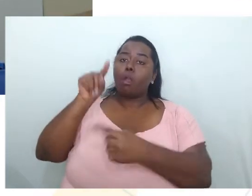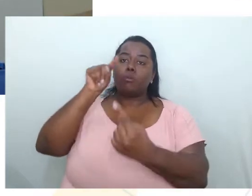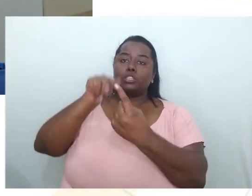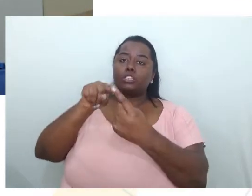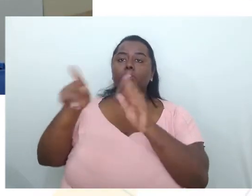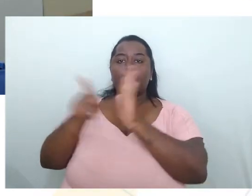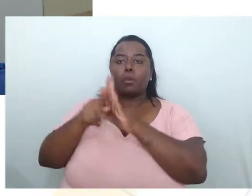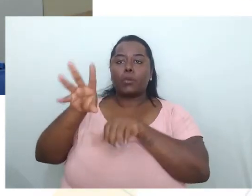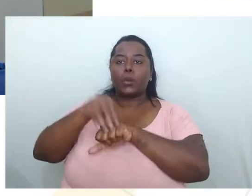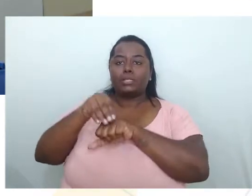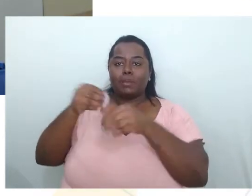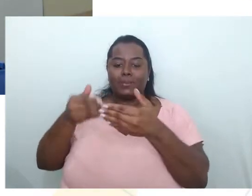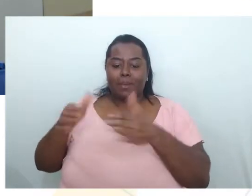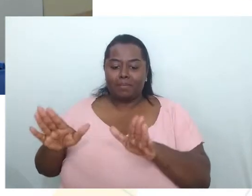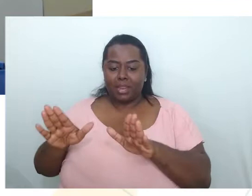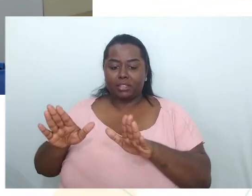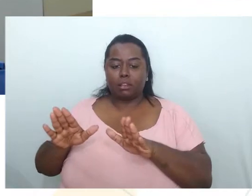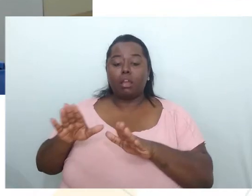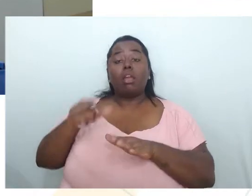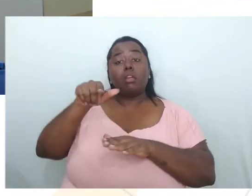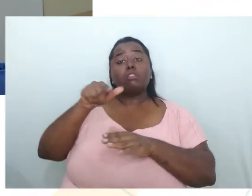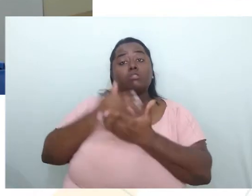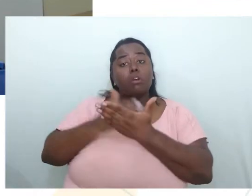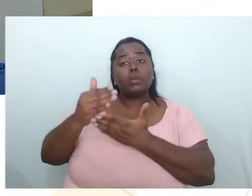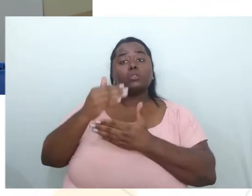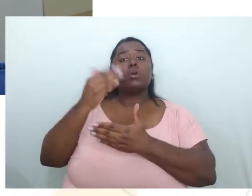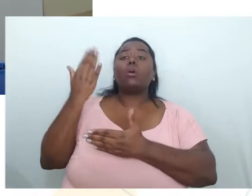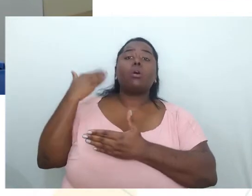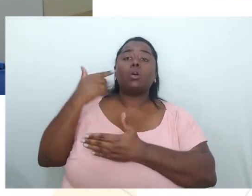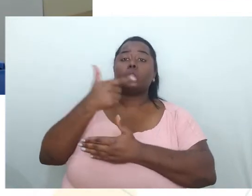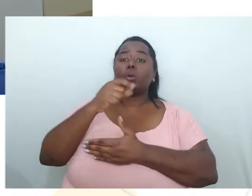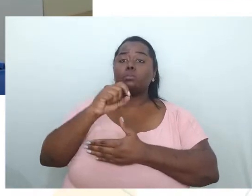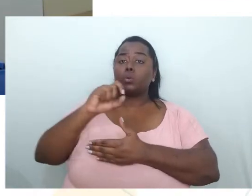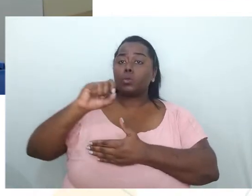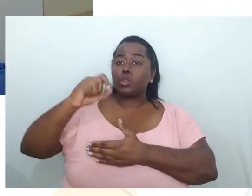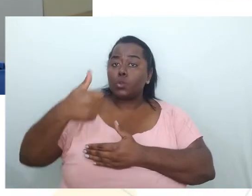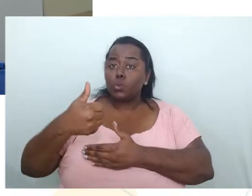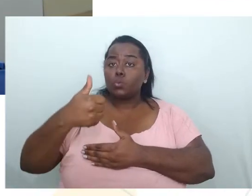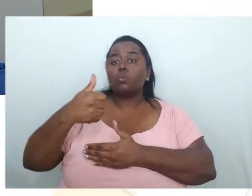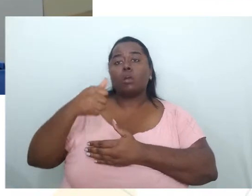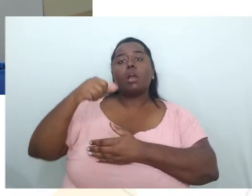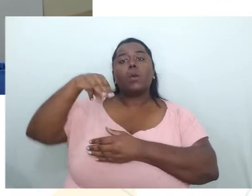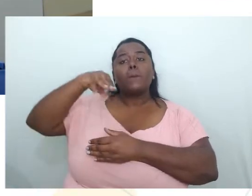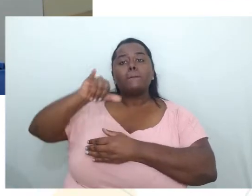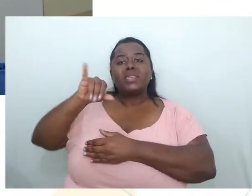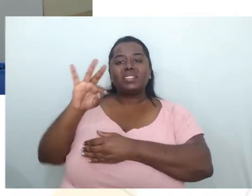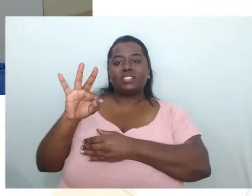opening up content which is what MIT did in 2001, 20 years ago,